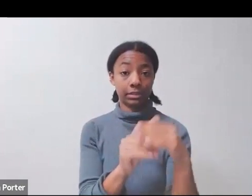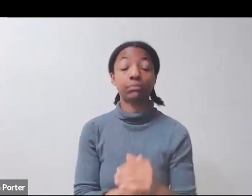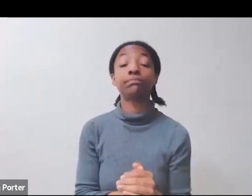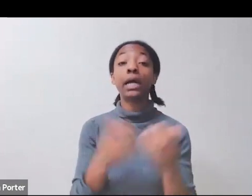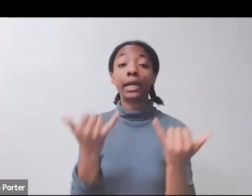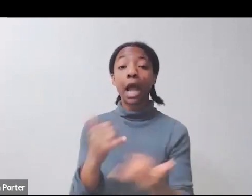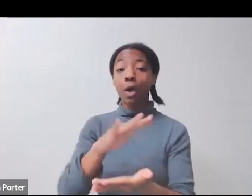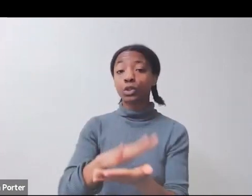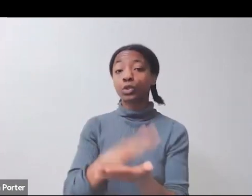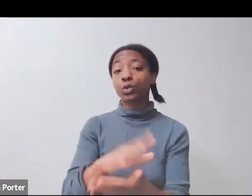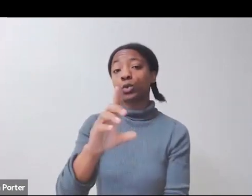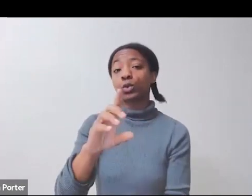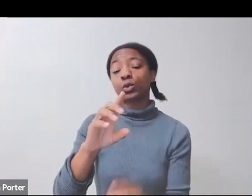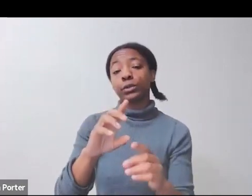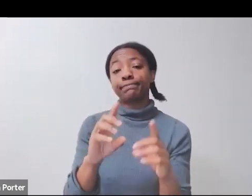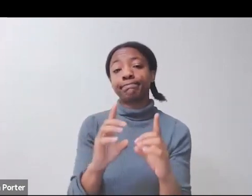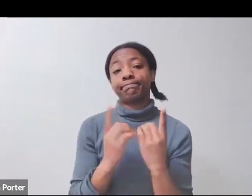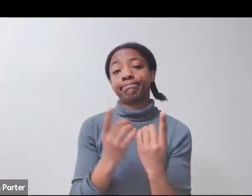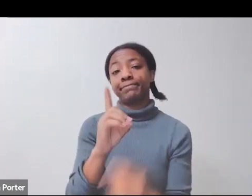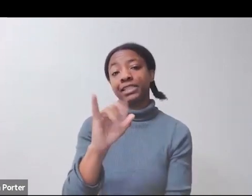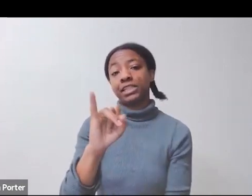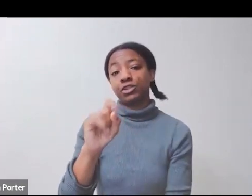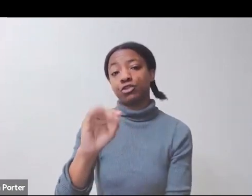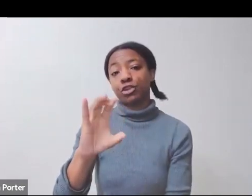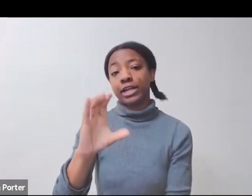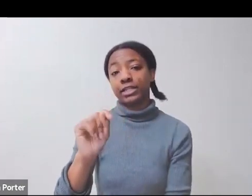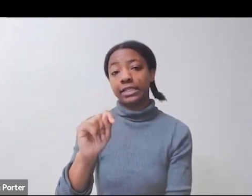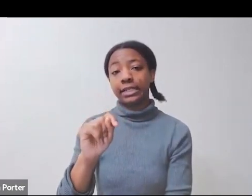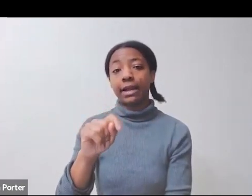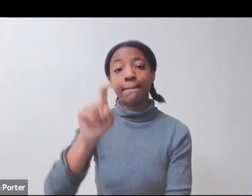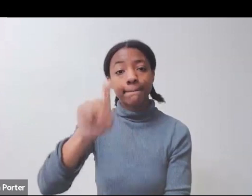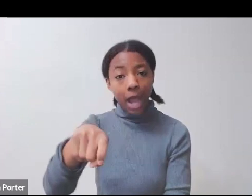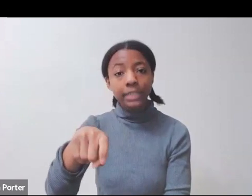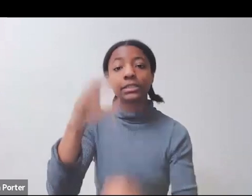to find accessible products. There was a new law in Maryland. Maryland's my home state,